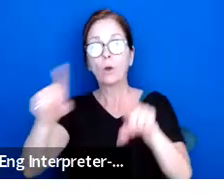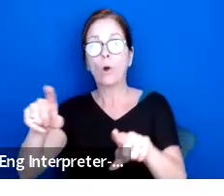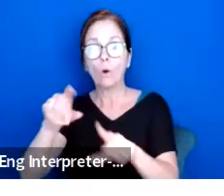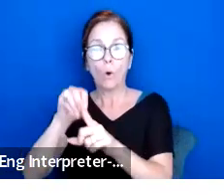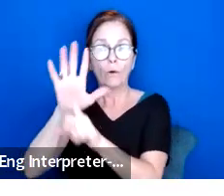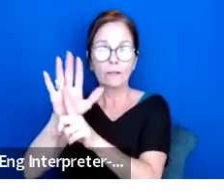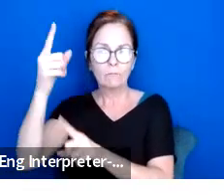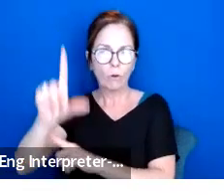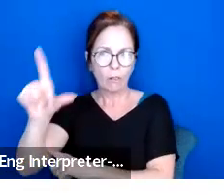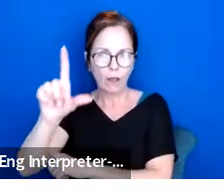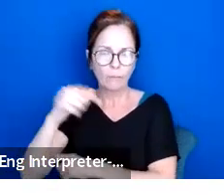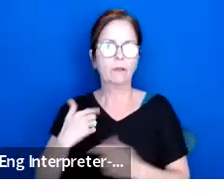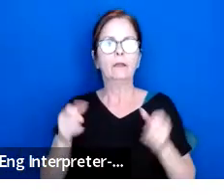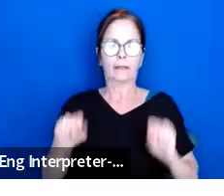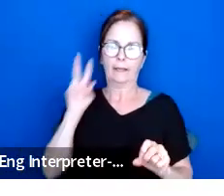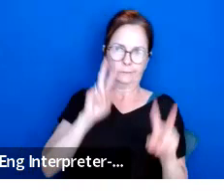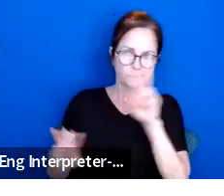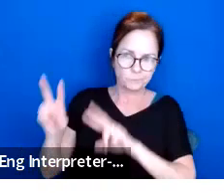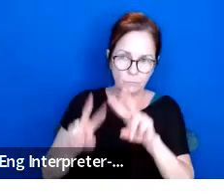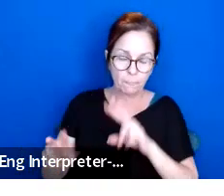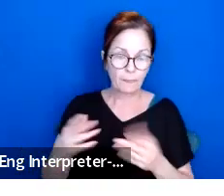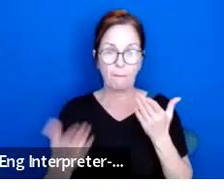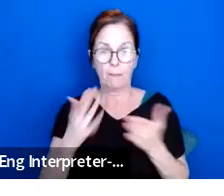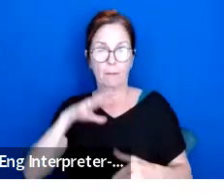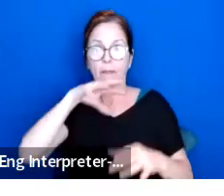They may sit in on a counseling appointment They may look at how you handle your time at the research help desk.